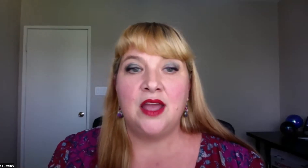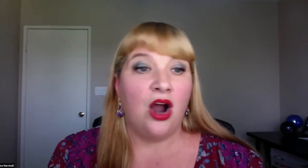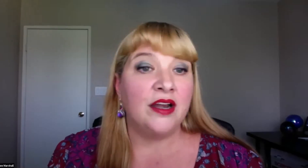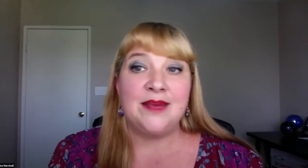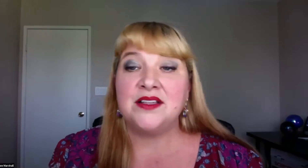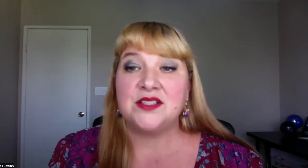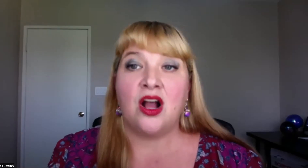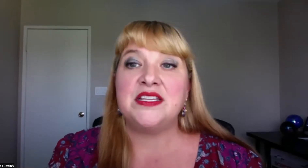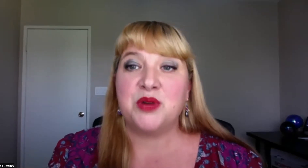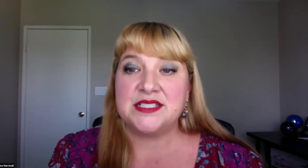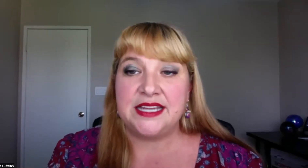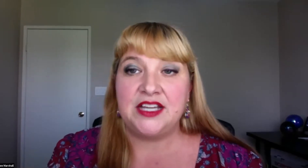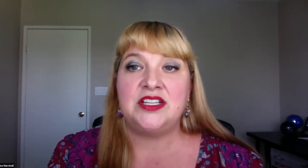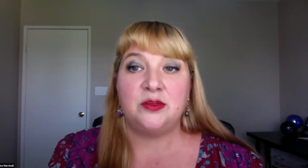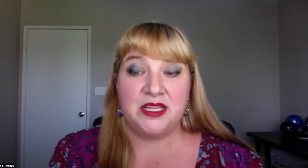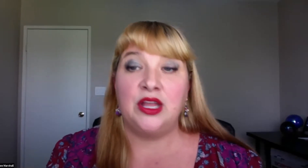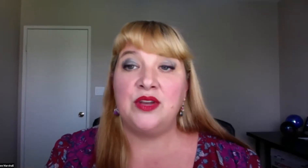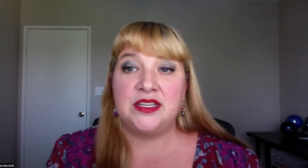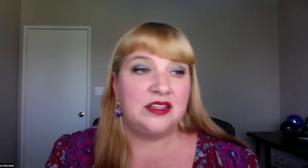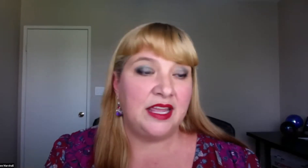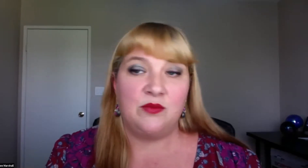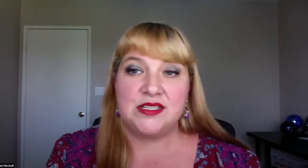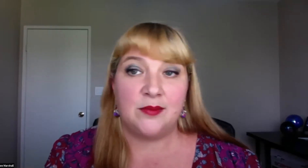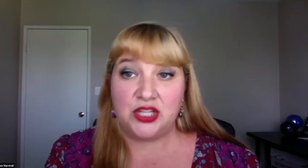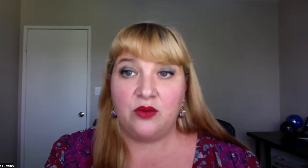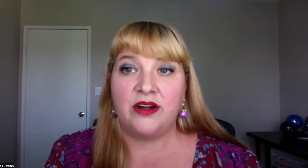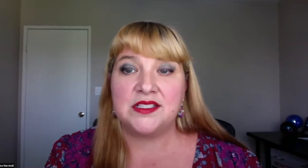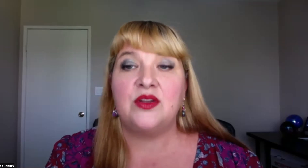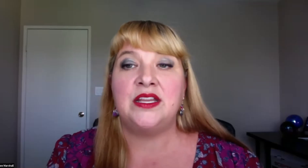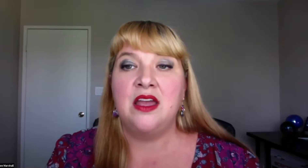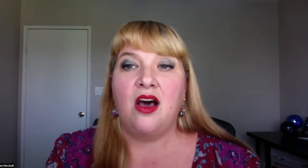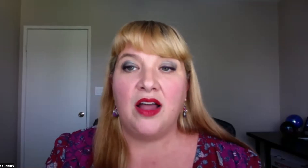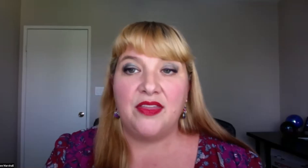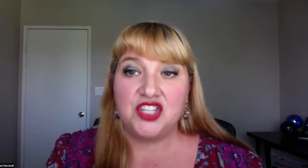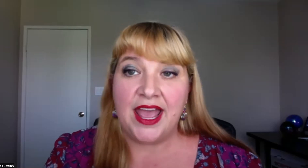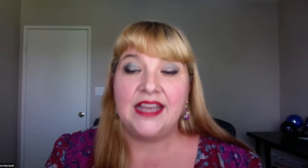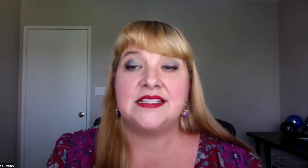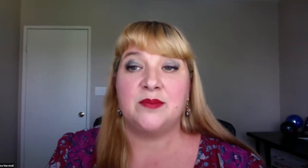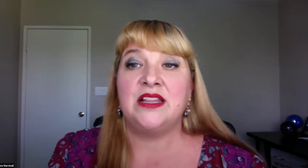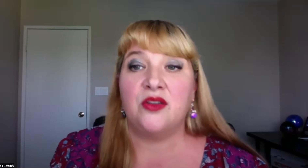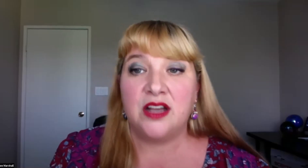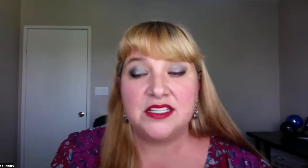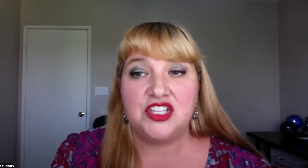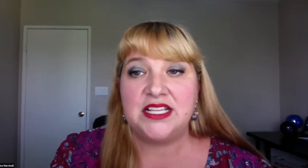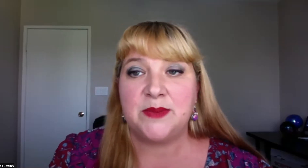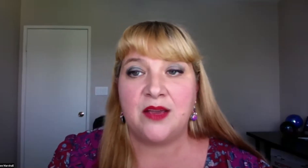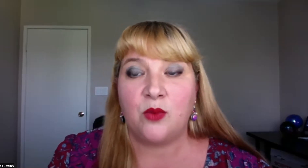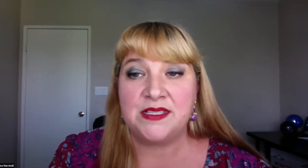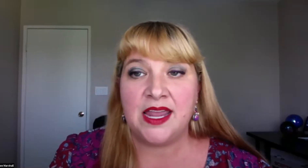Renee Marshall: Our emails are on this presentation. It'll be loaded to the it was shared where it's loaded on the chat. It's going to be loaded onto the J spec website.